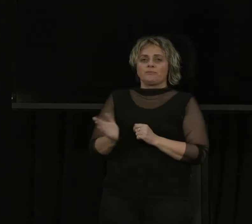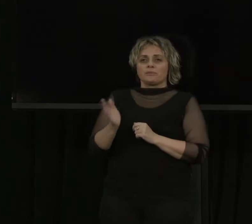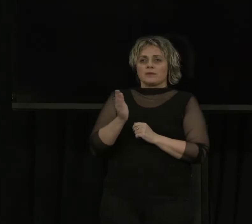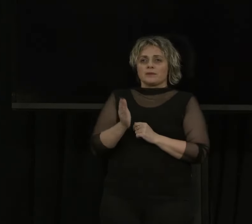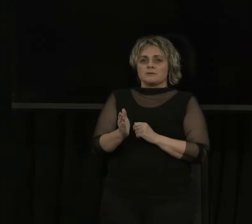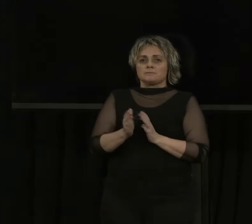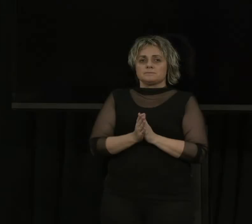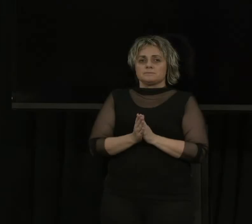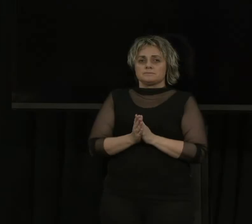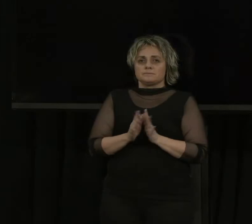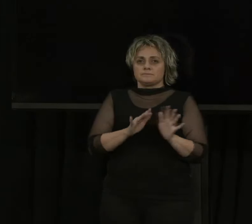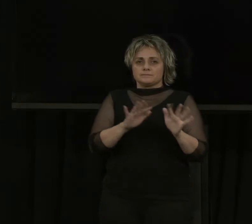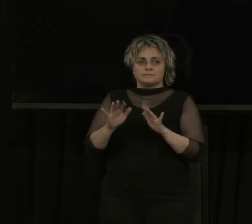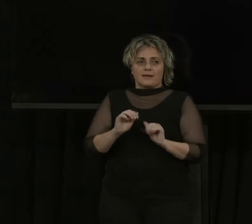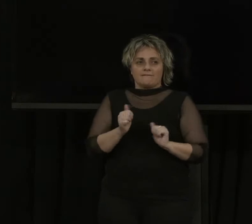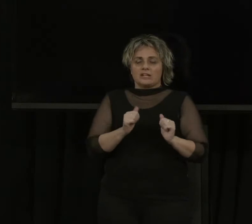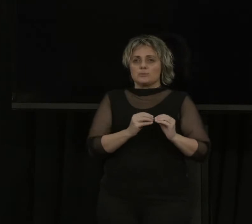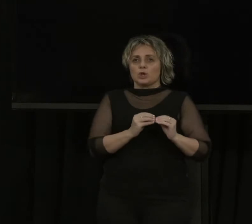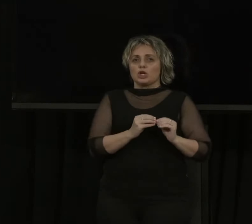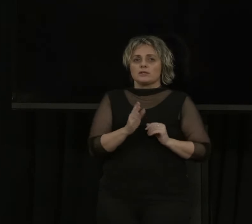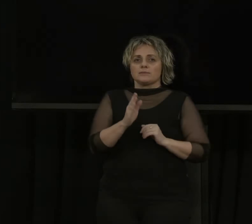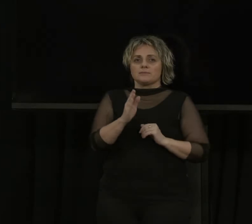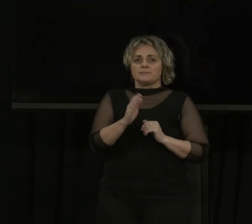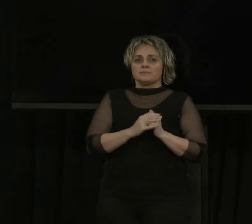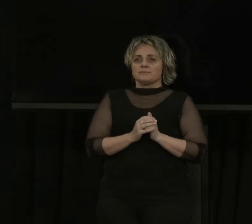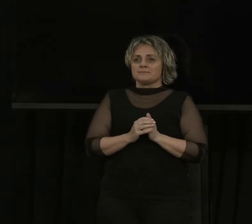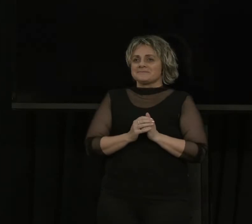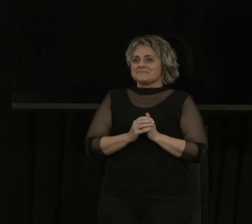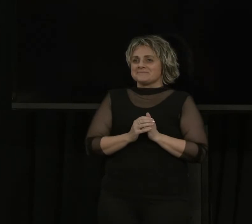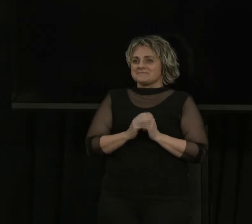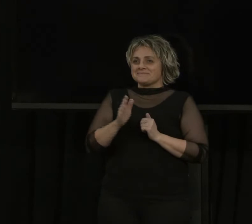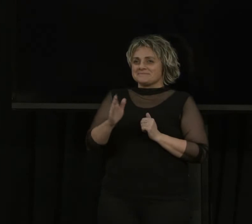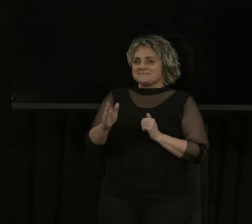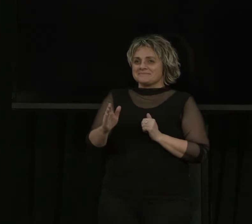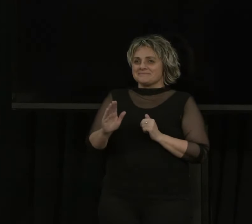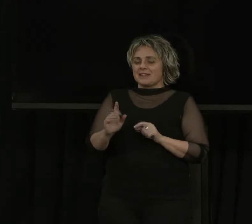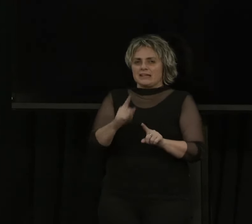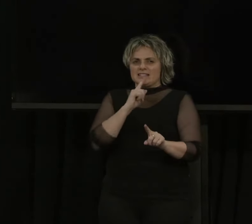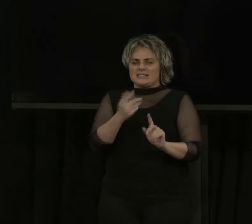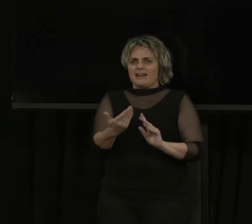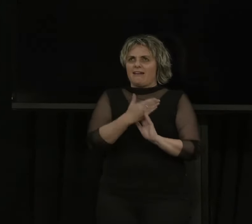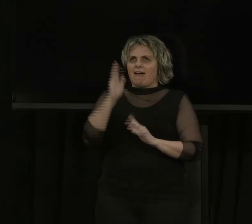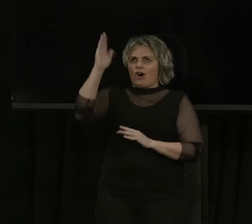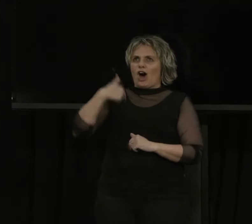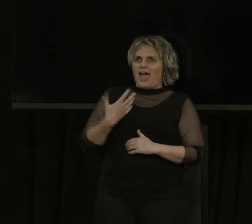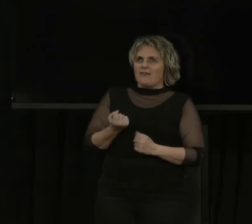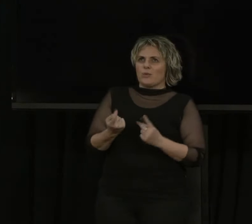with the transparency and roles that New Zealanders would expect.